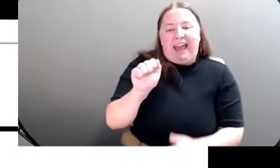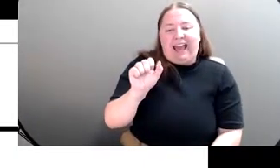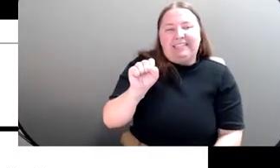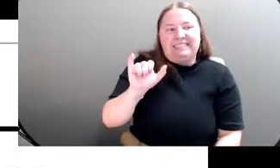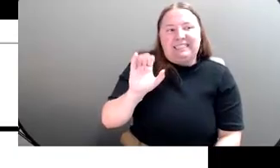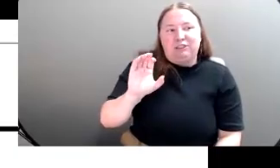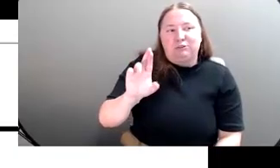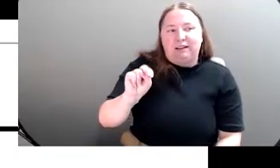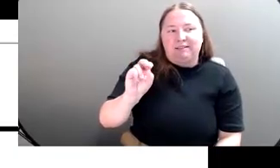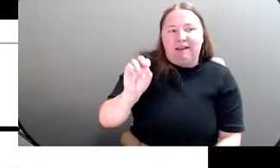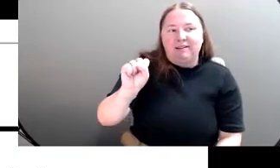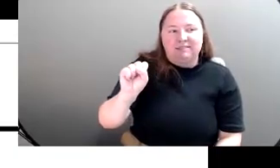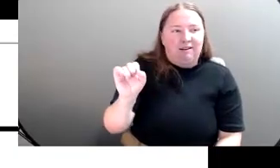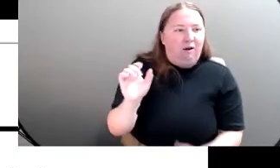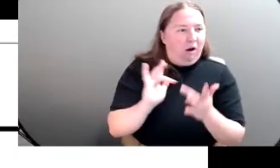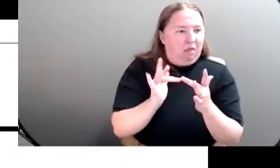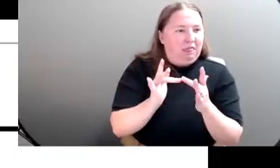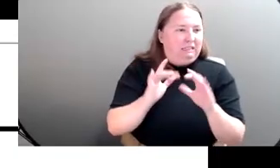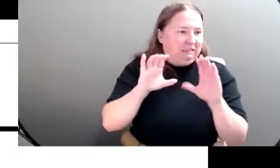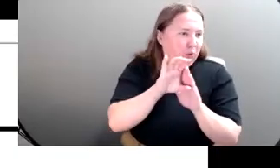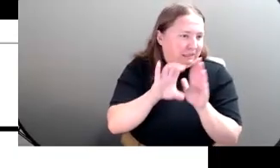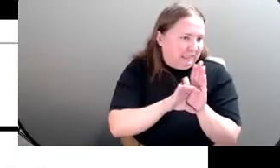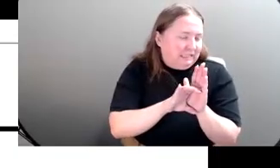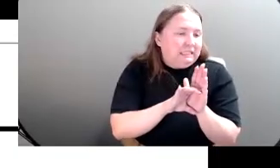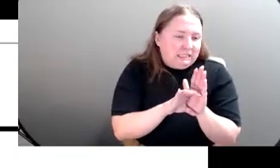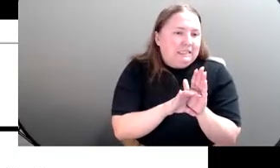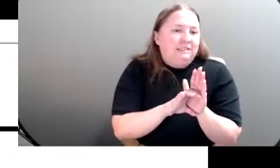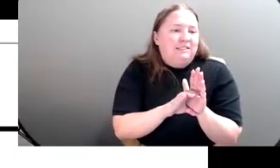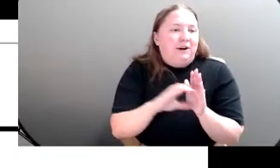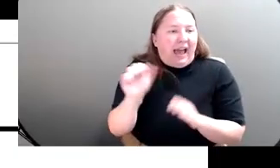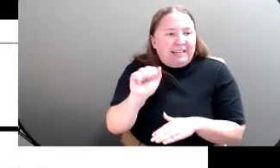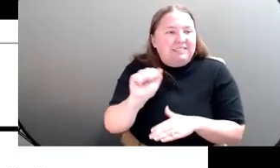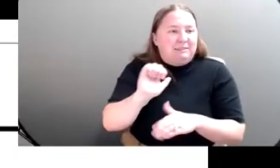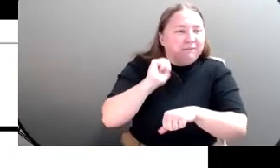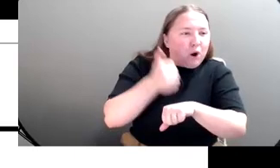So if when you have asynchronous, format for your online course,